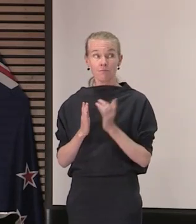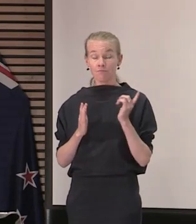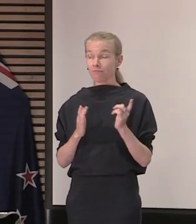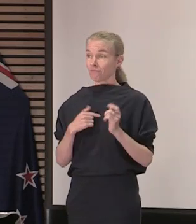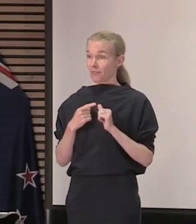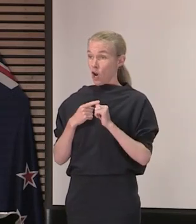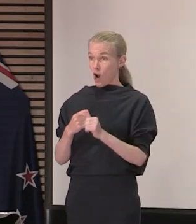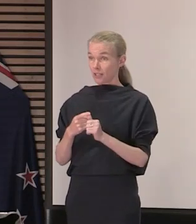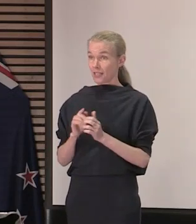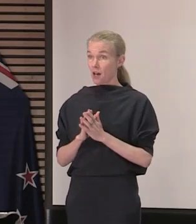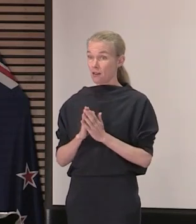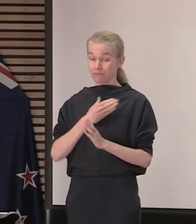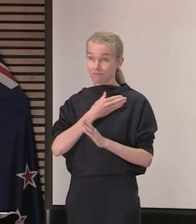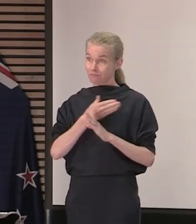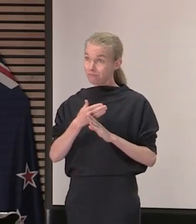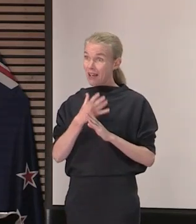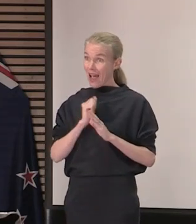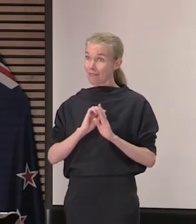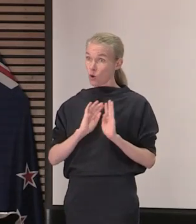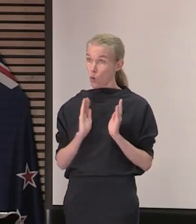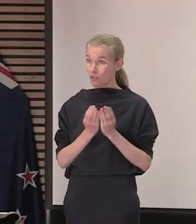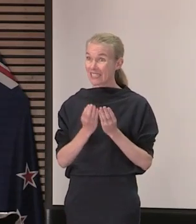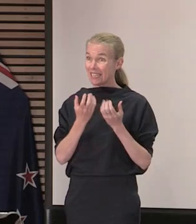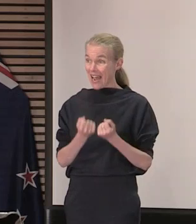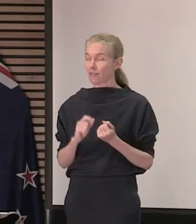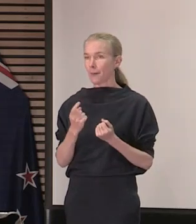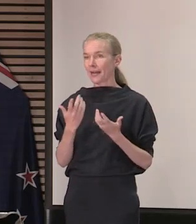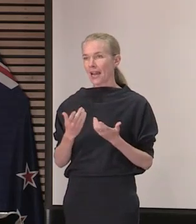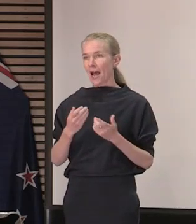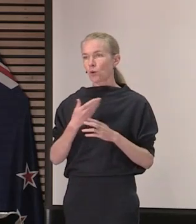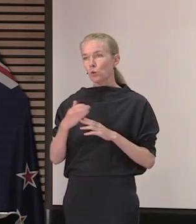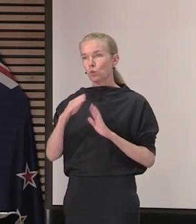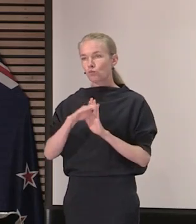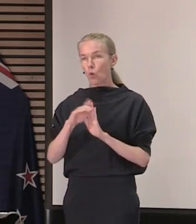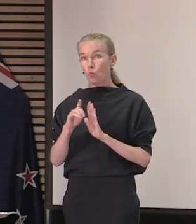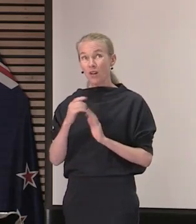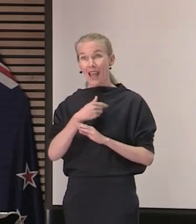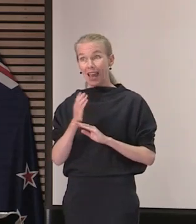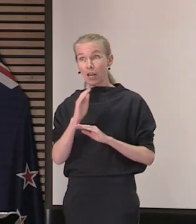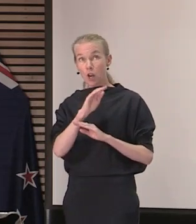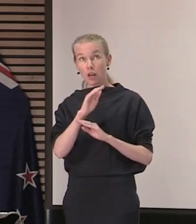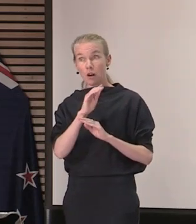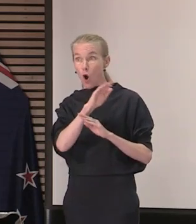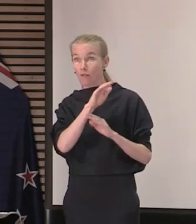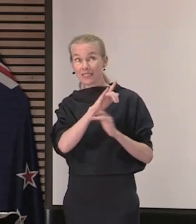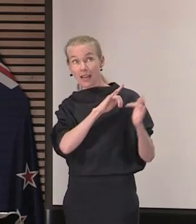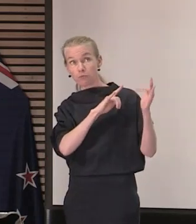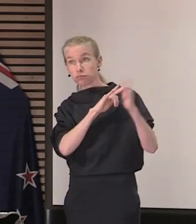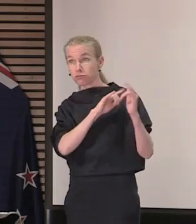But what's differentis now everybody who arriveswill either be put intoquarantine, or what we'recalling